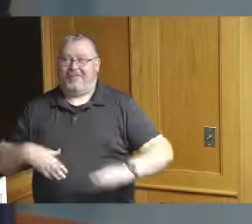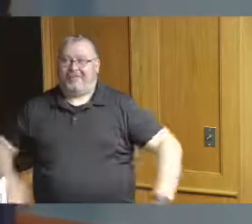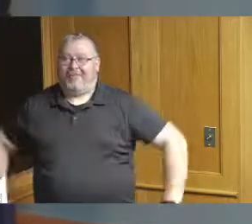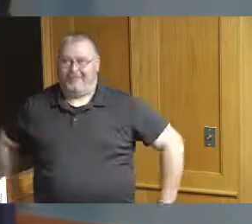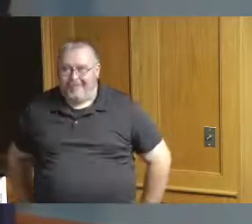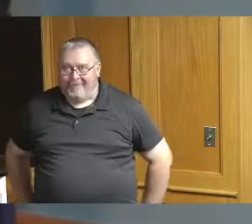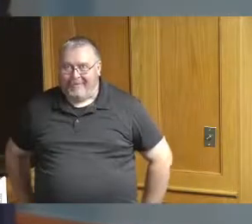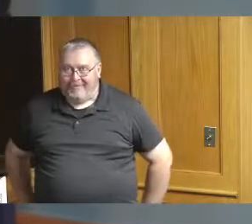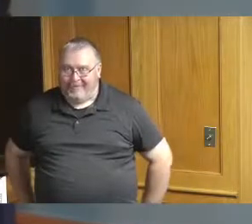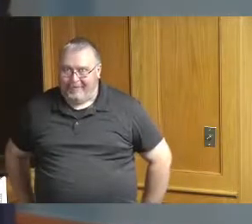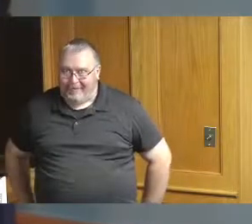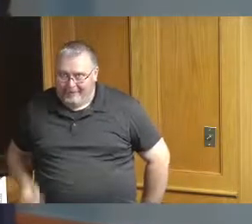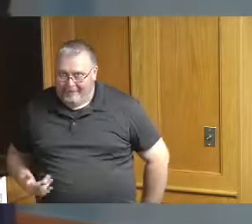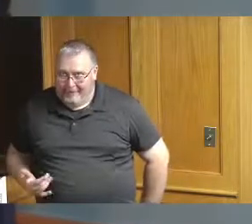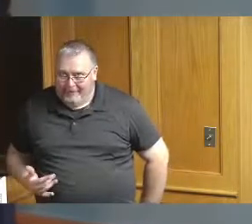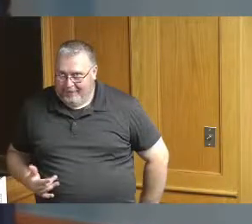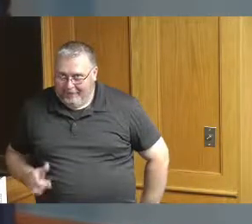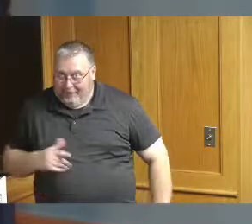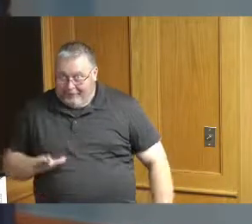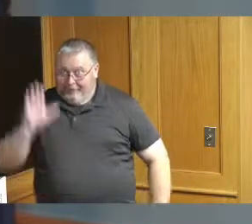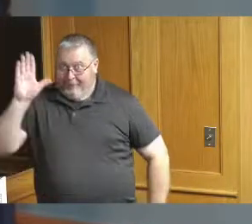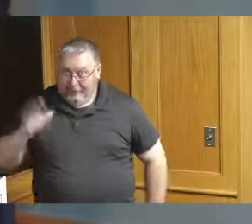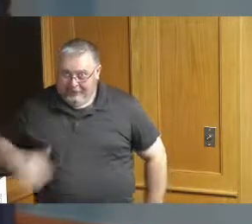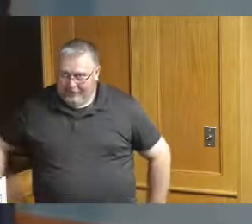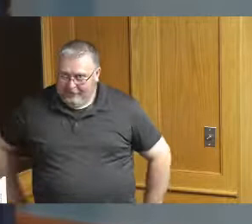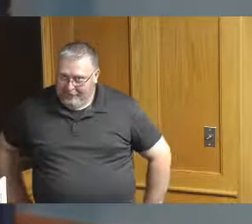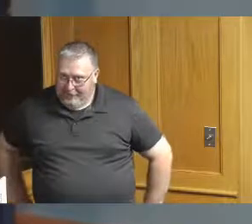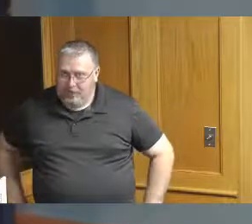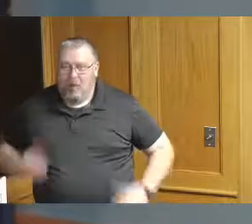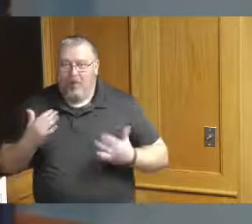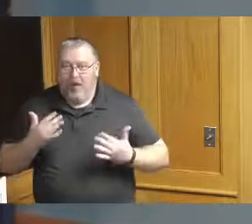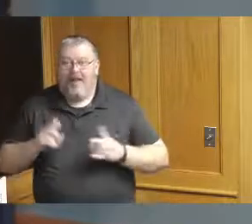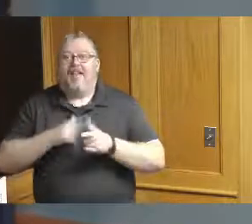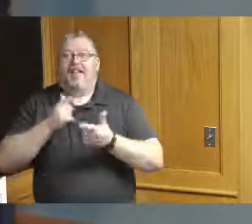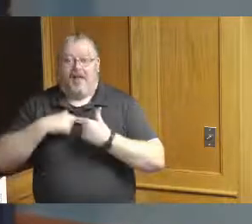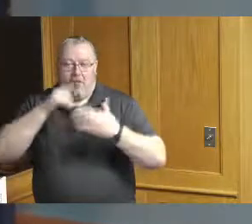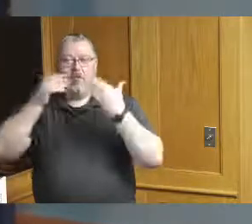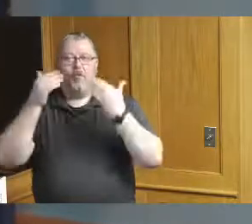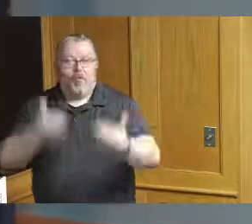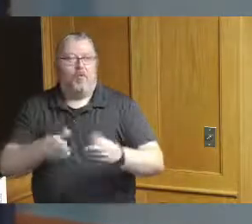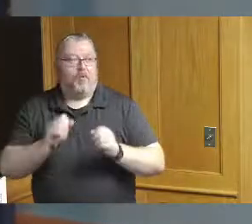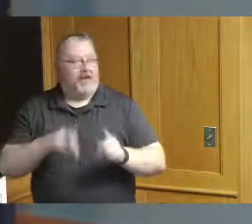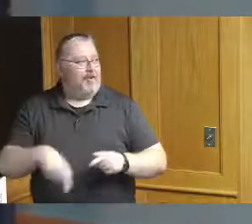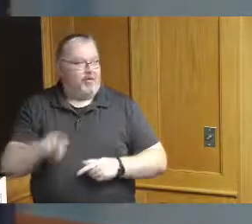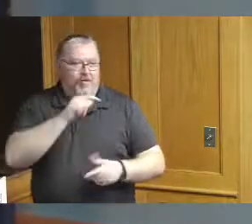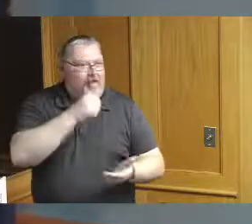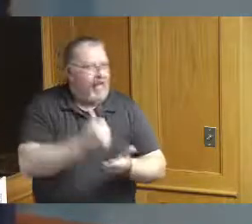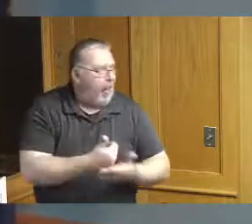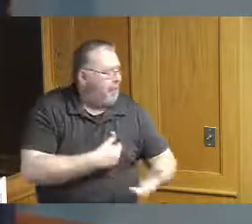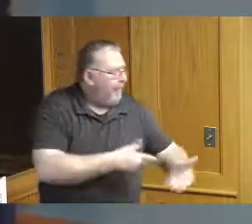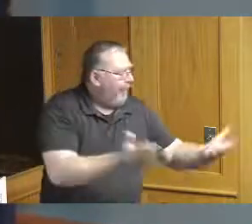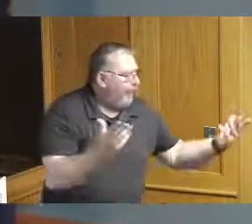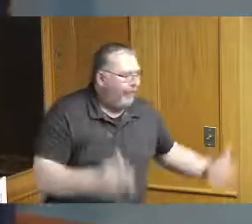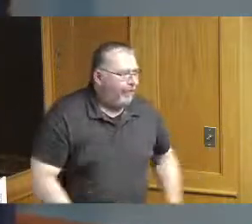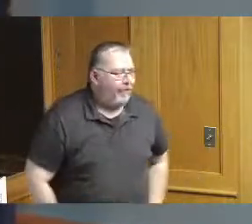while I'm listening and um and and so just just going with you guys didn't help me though so but